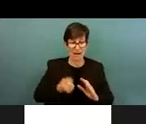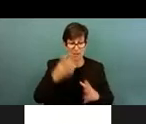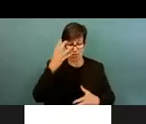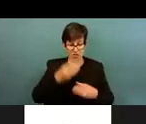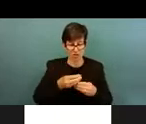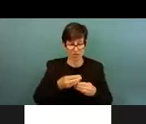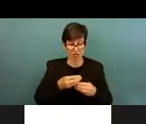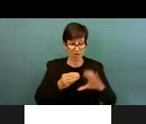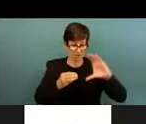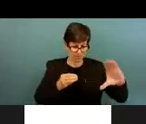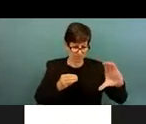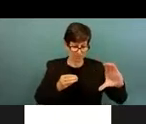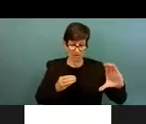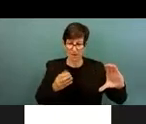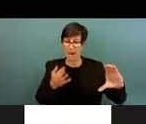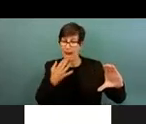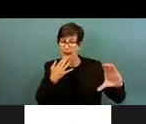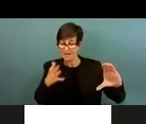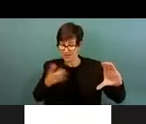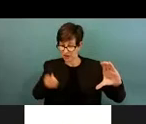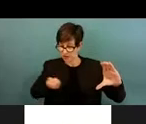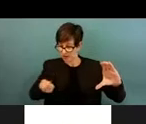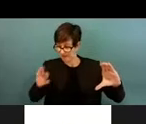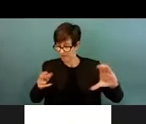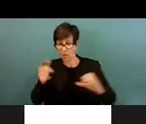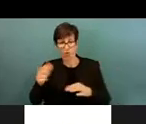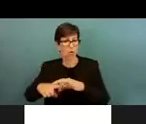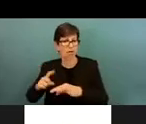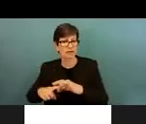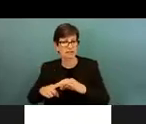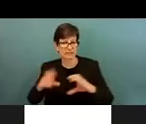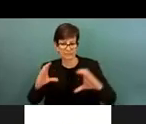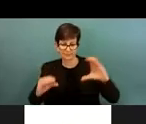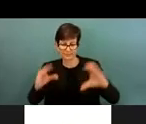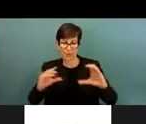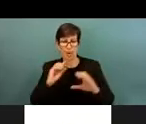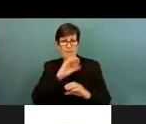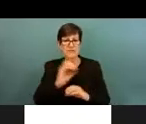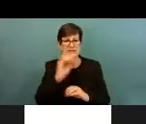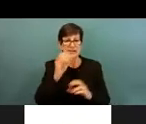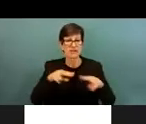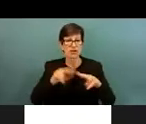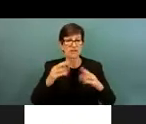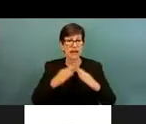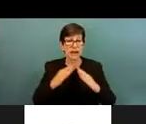us to hone in on the differences across Australia's social landscape.